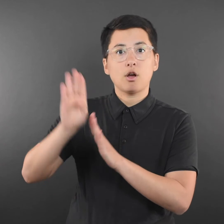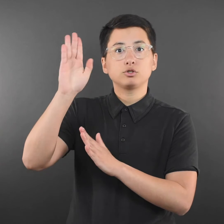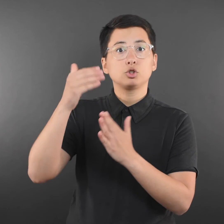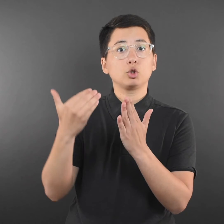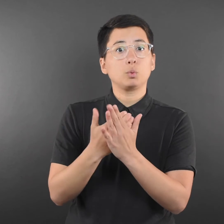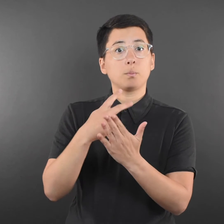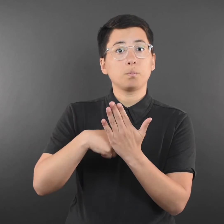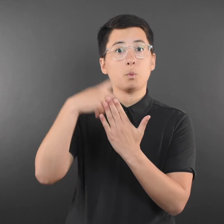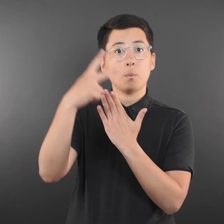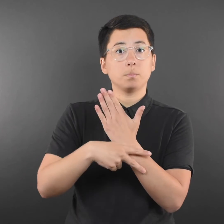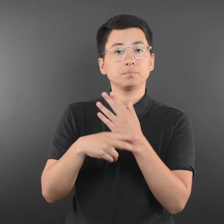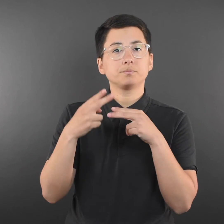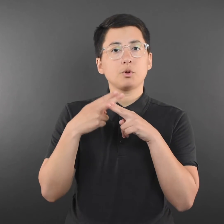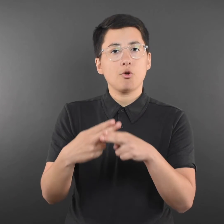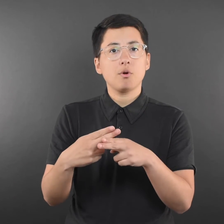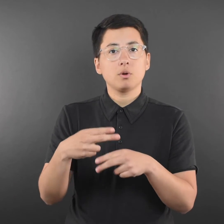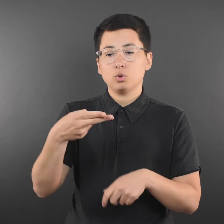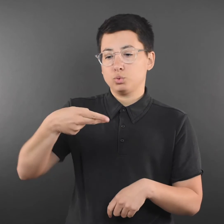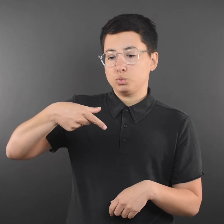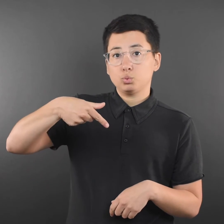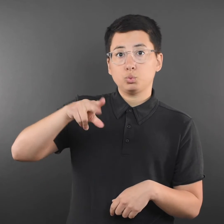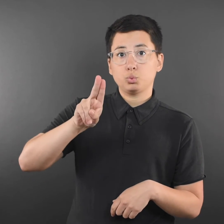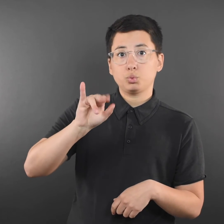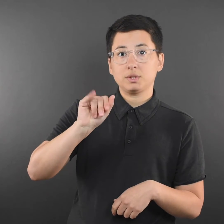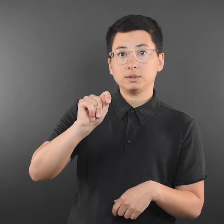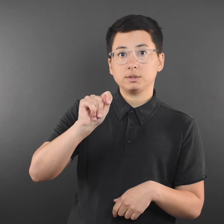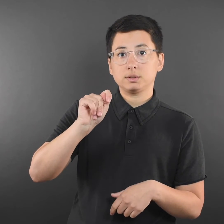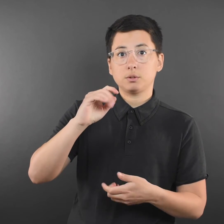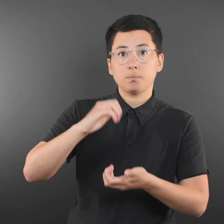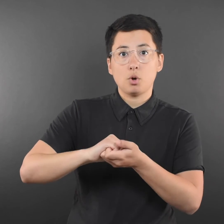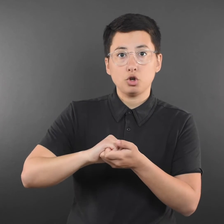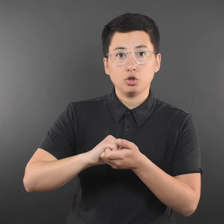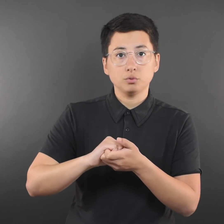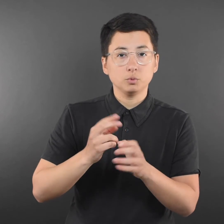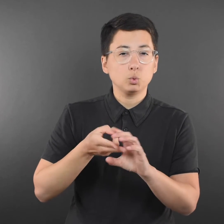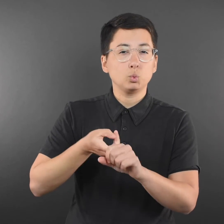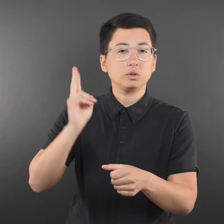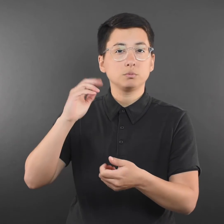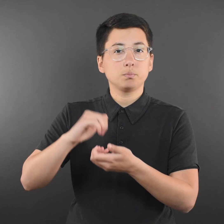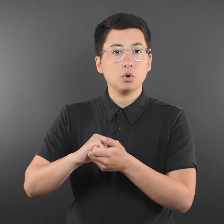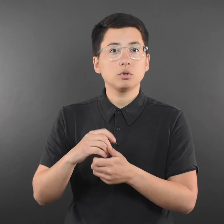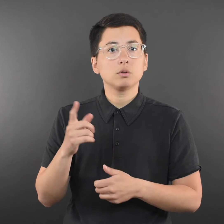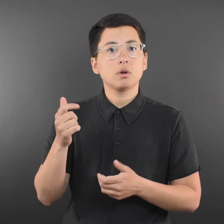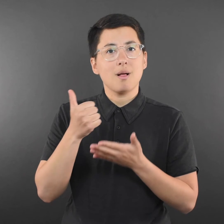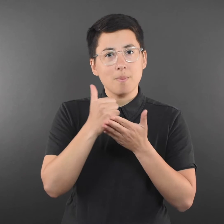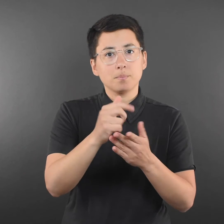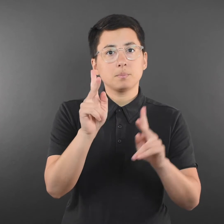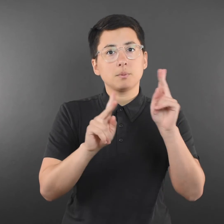MDH launched a new program, Quit Partner, to help people quit smoking, vaping,